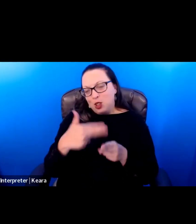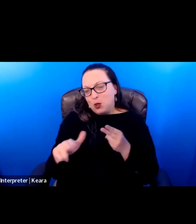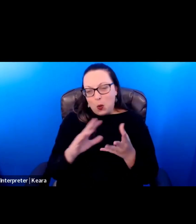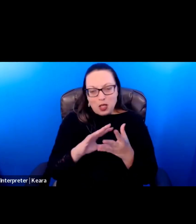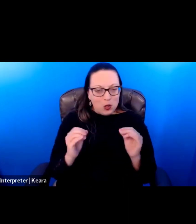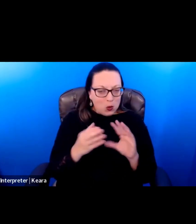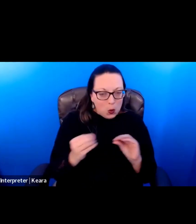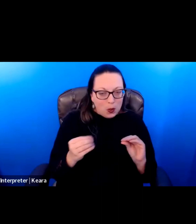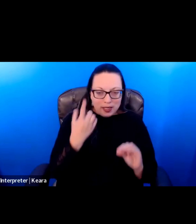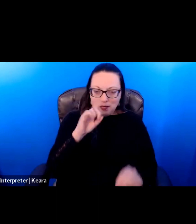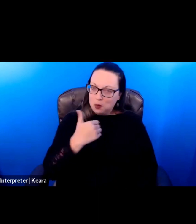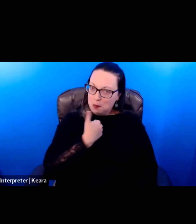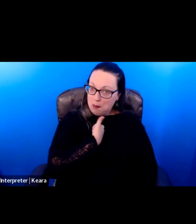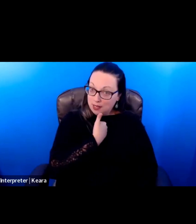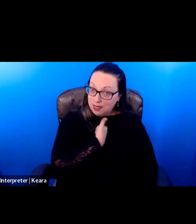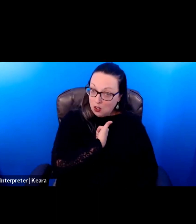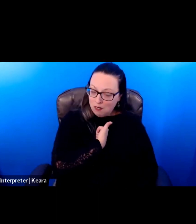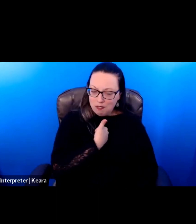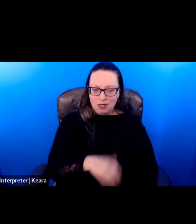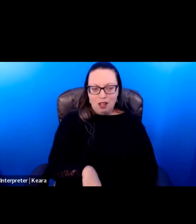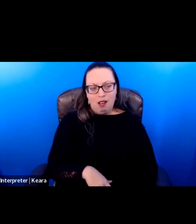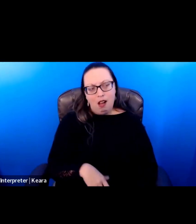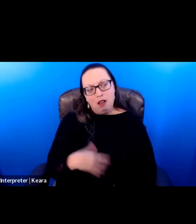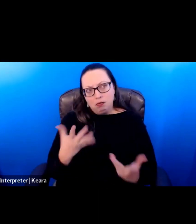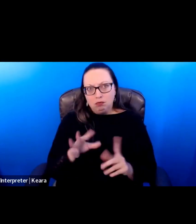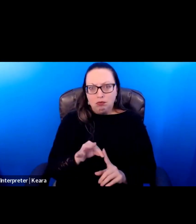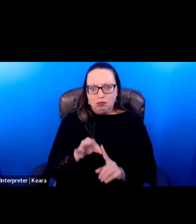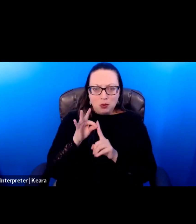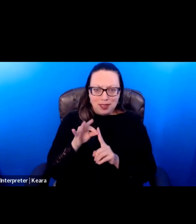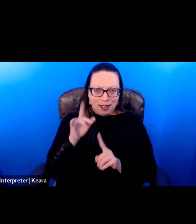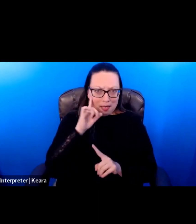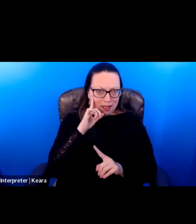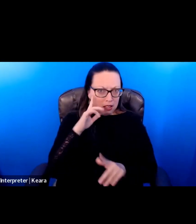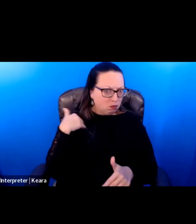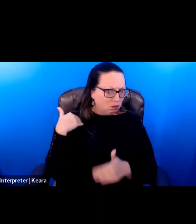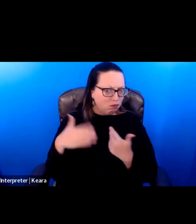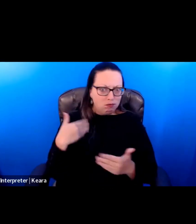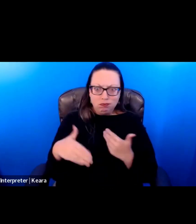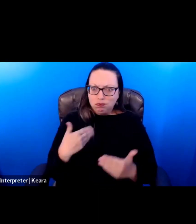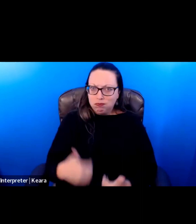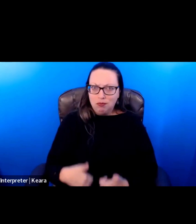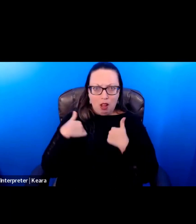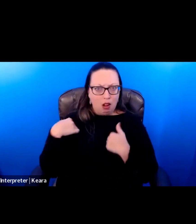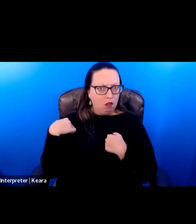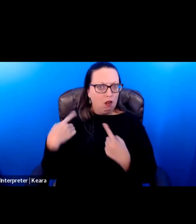for myself. It's quite unique, like I said, to go through life all these years, not knowing you